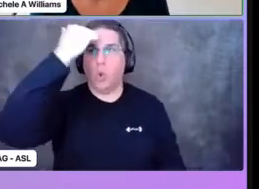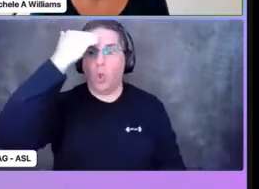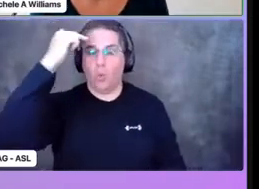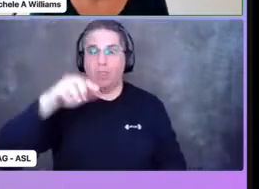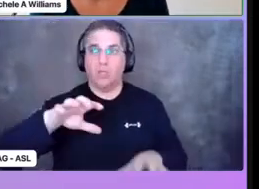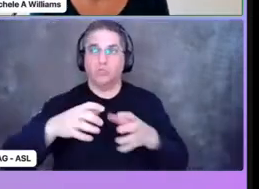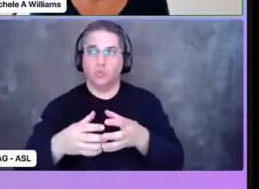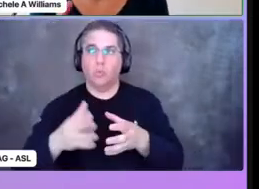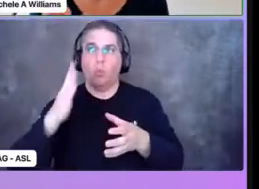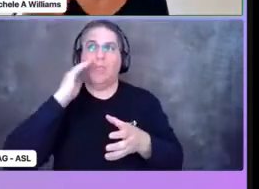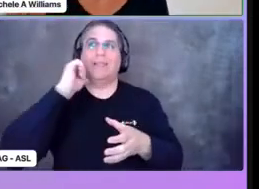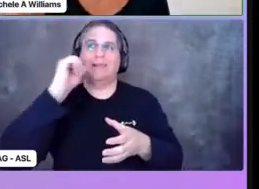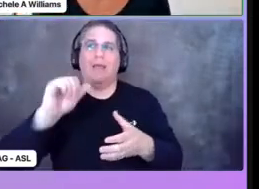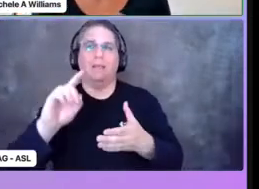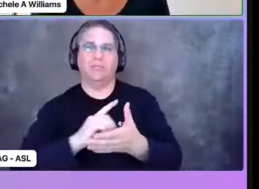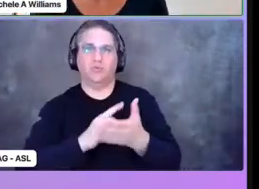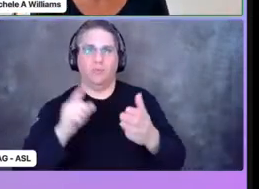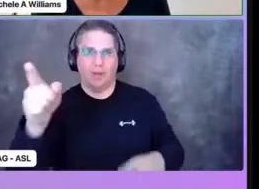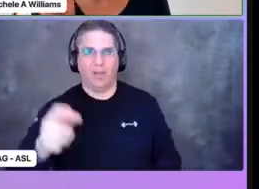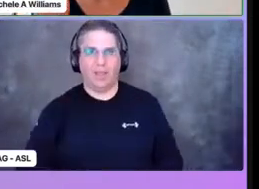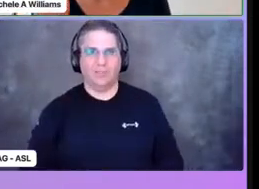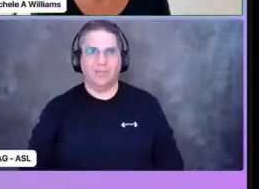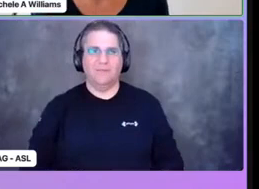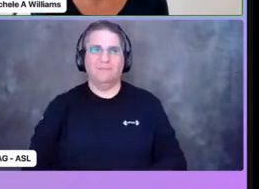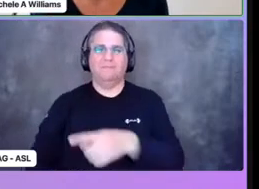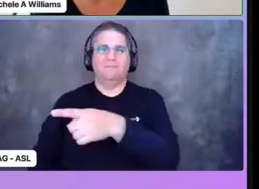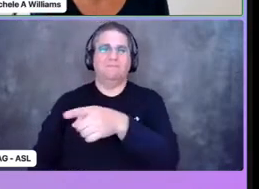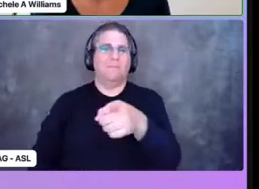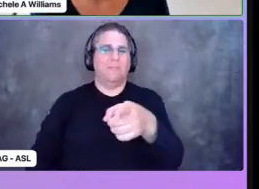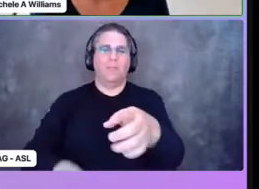that outwards so people know that they won't be